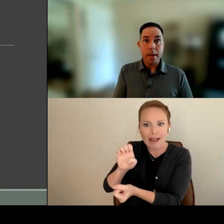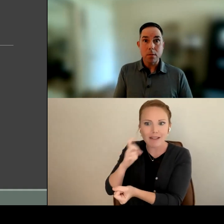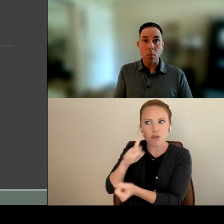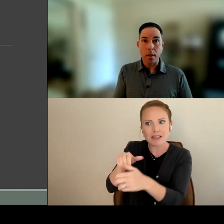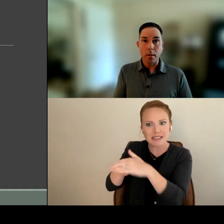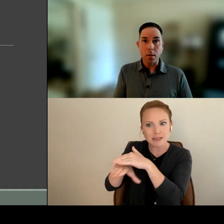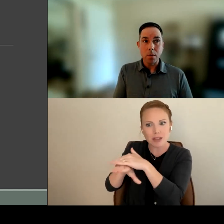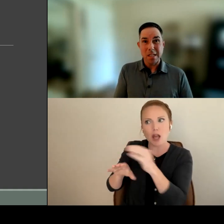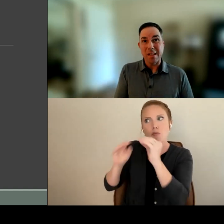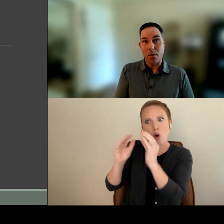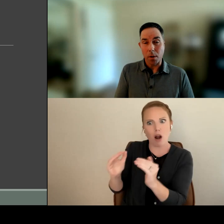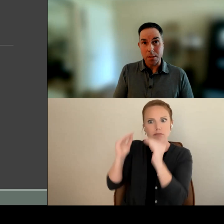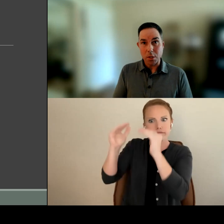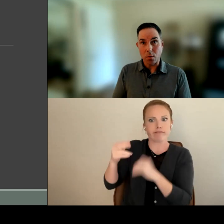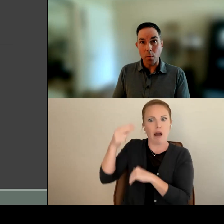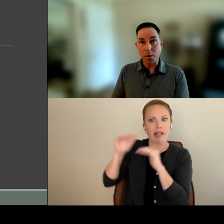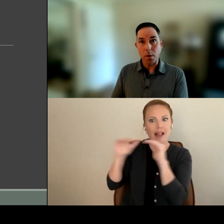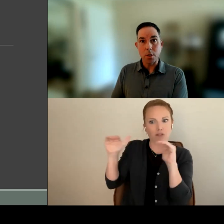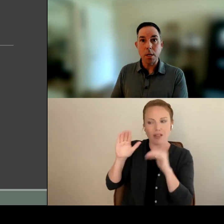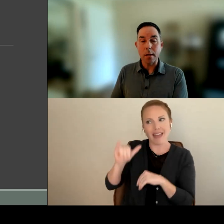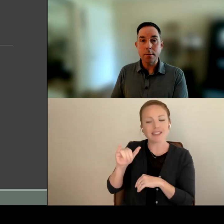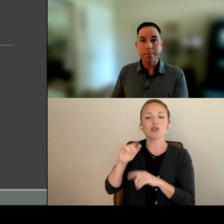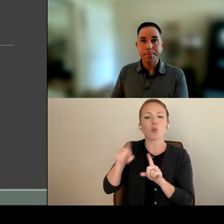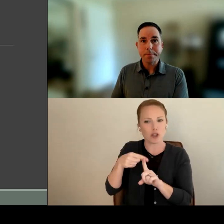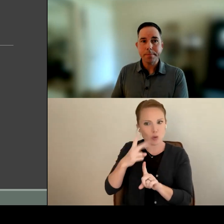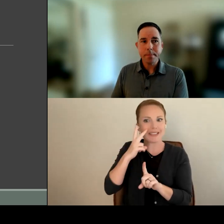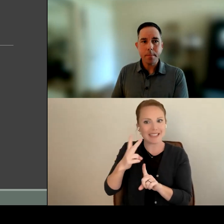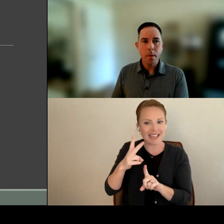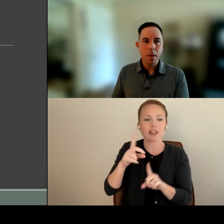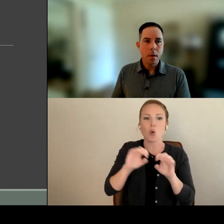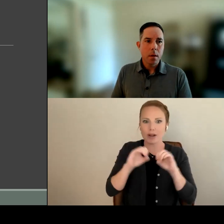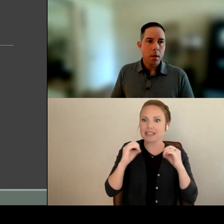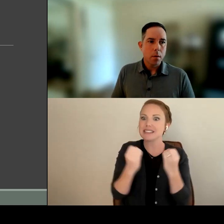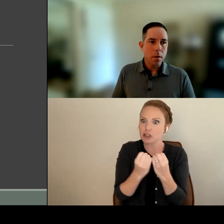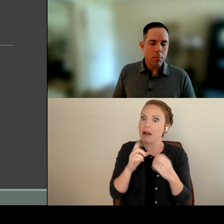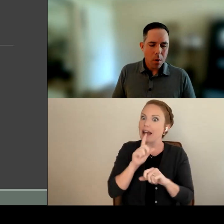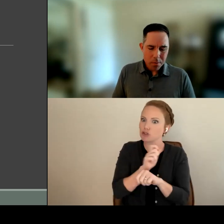Really that's when you see that organizational will start to change.